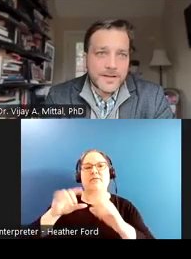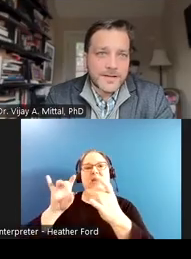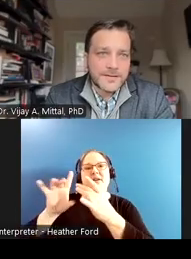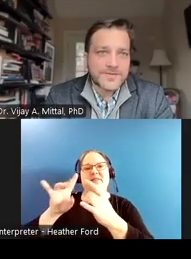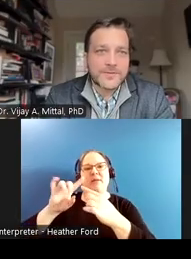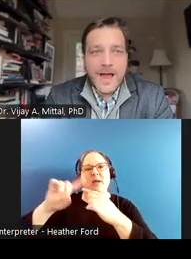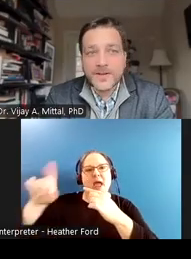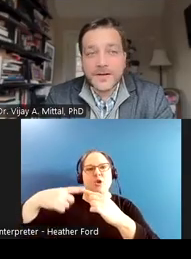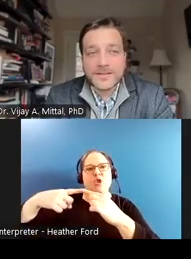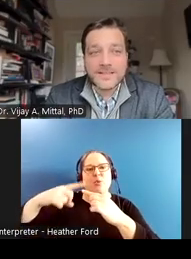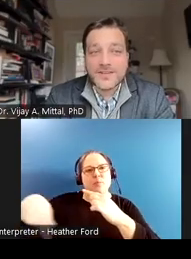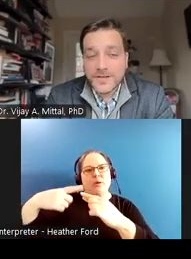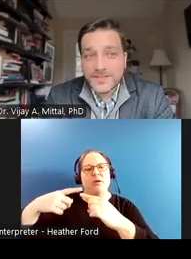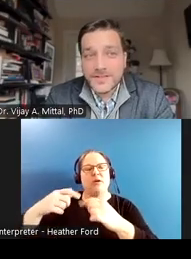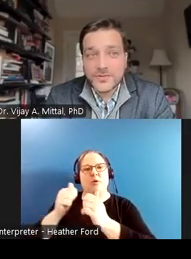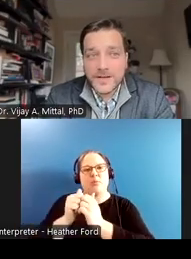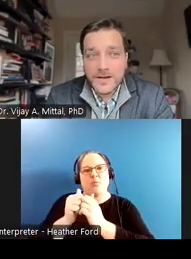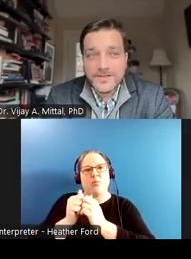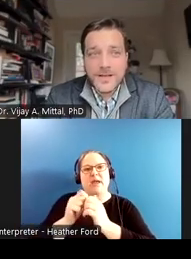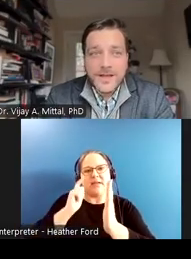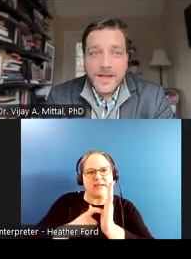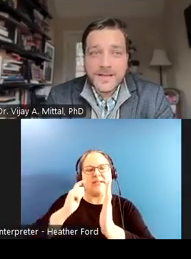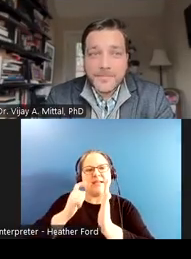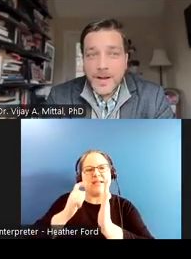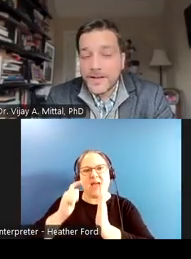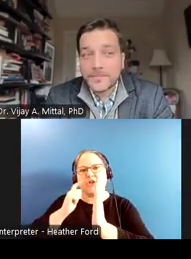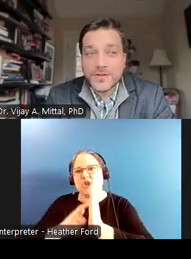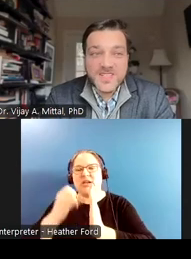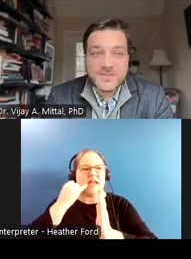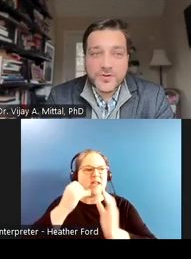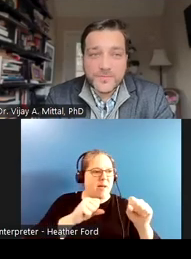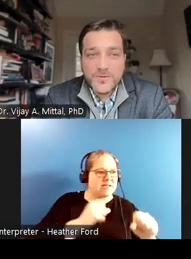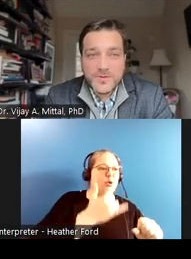and and using rapid online detection of sensory errors and comparing predicted movement with